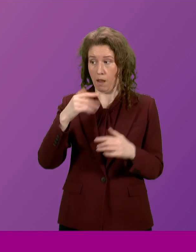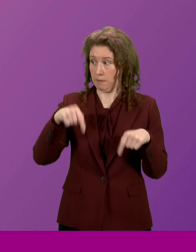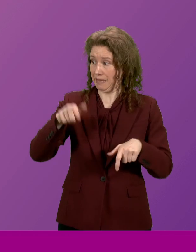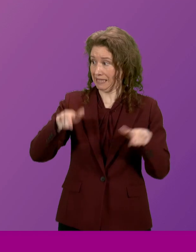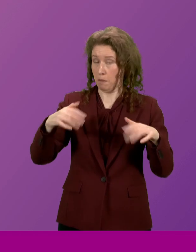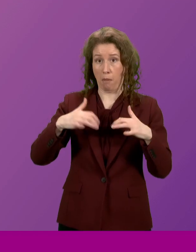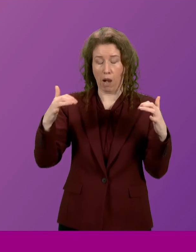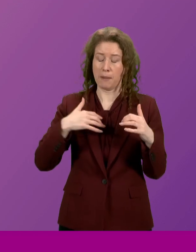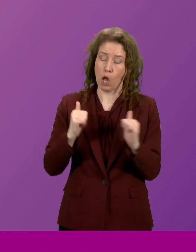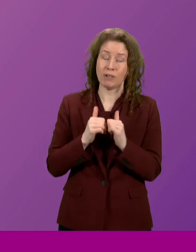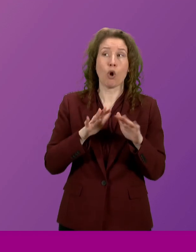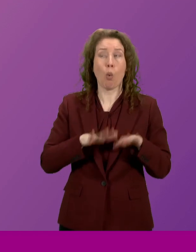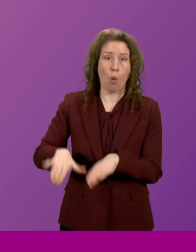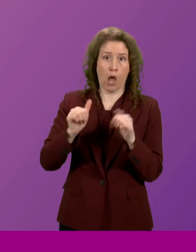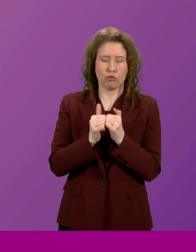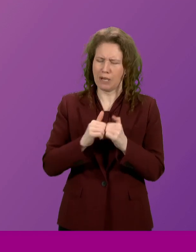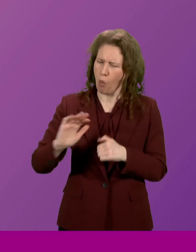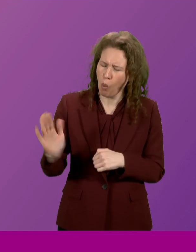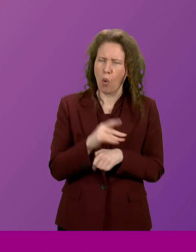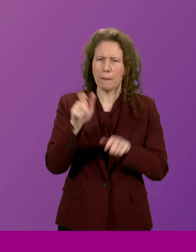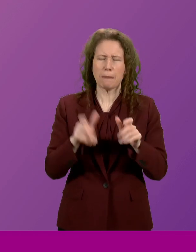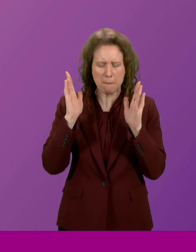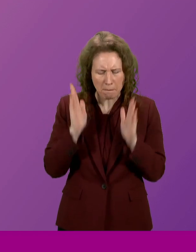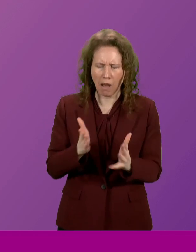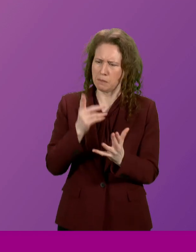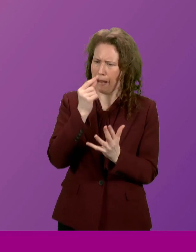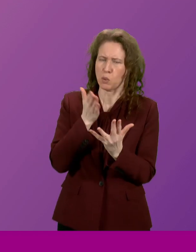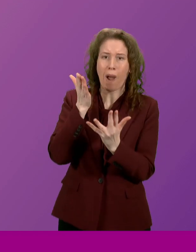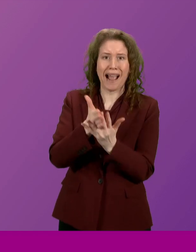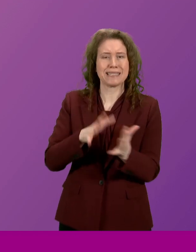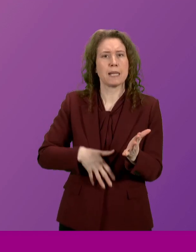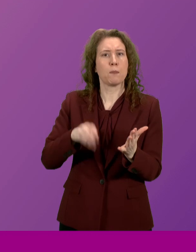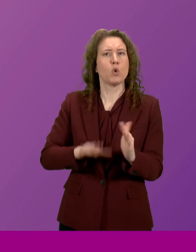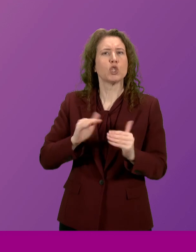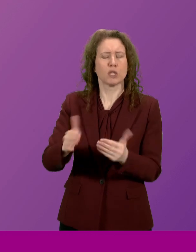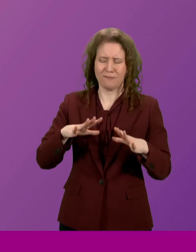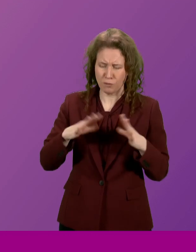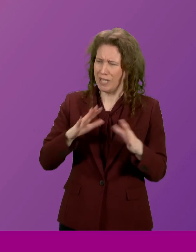agreed overwhelmingly that everyone should be able to access abortion services free from harassment.